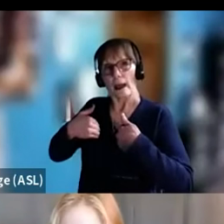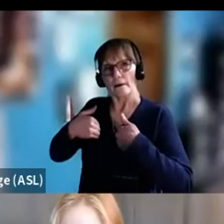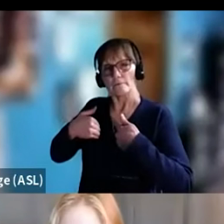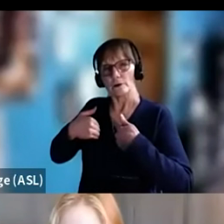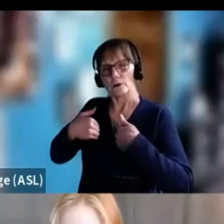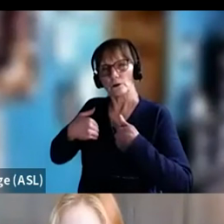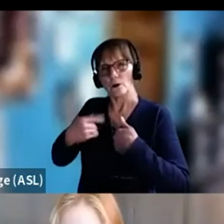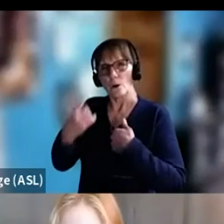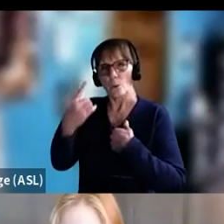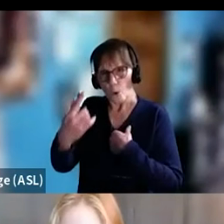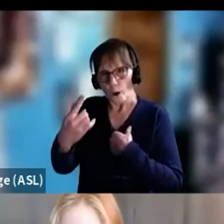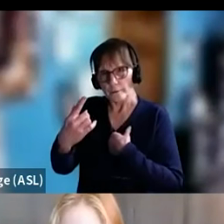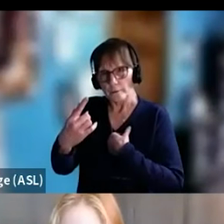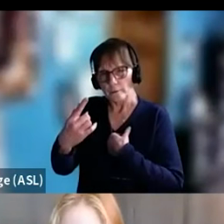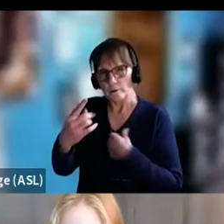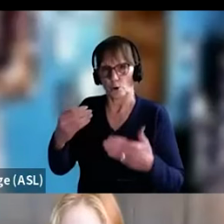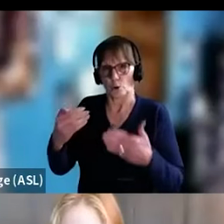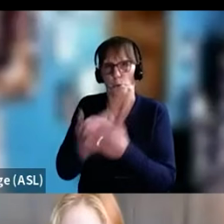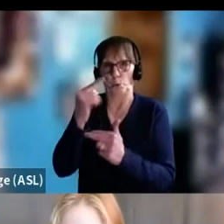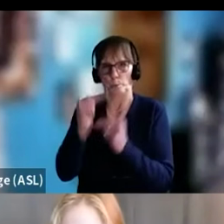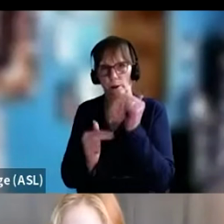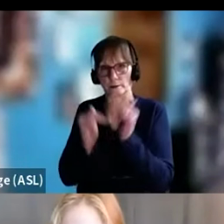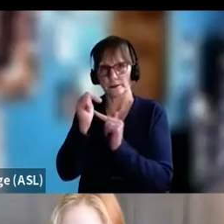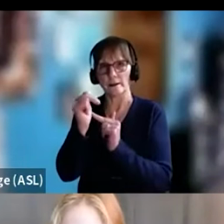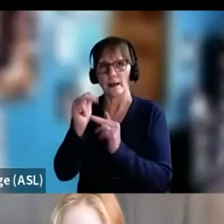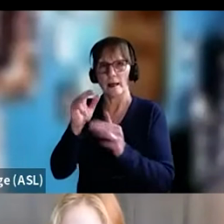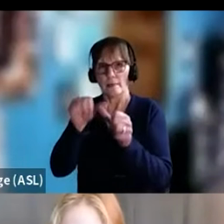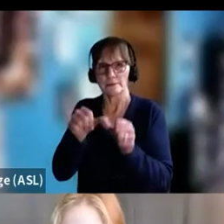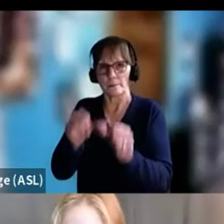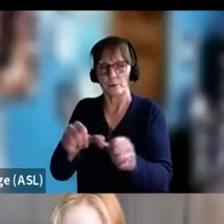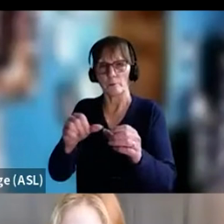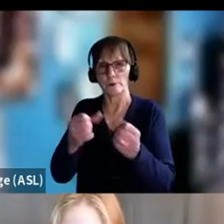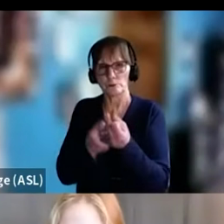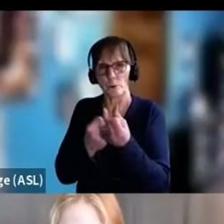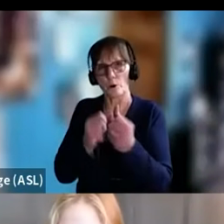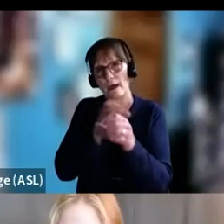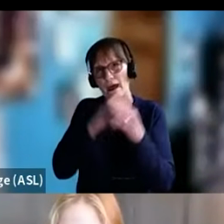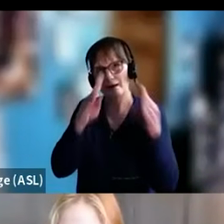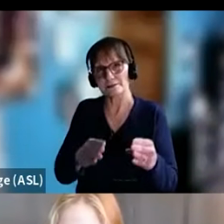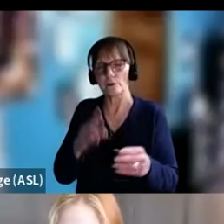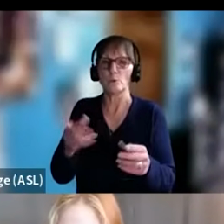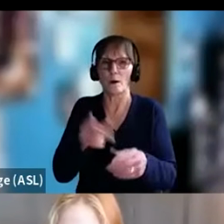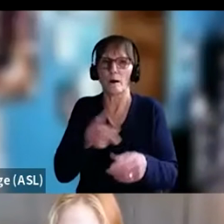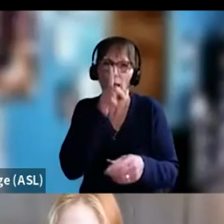We have one new building that is permanent supportive housing. It's actually two buildings together